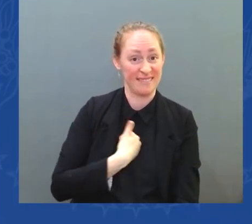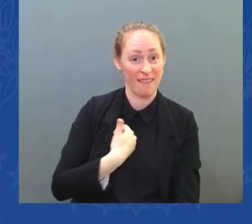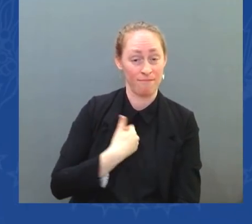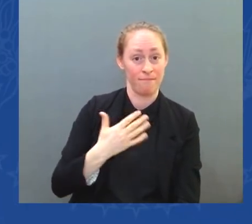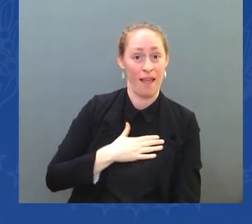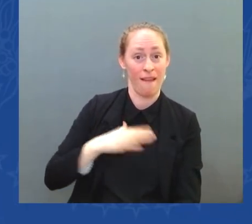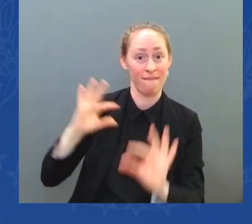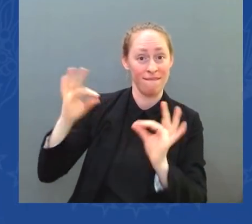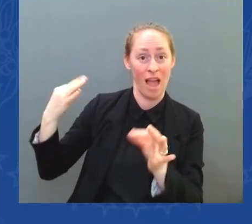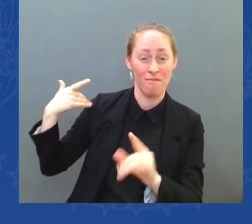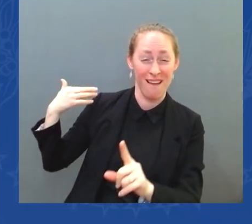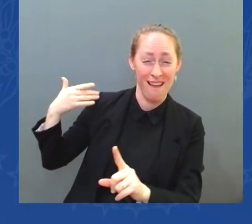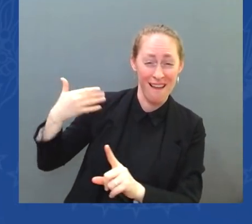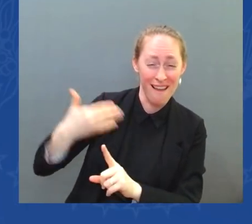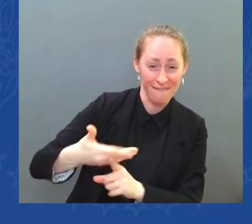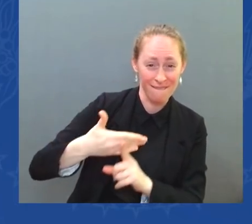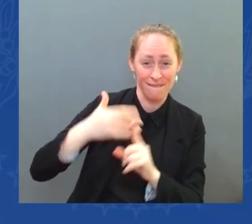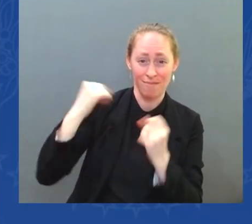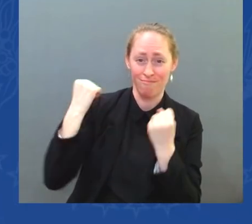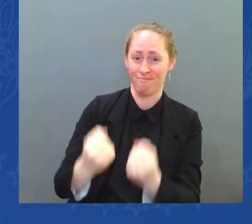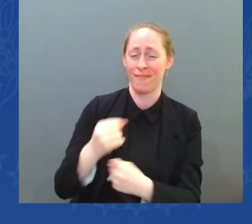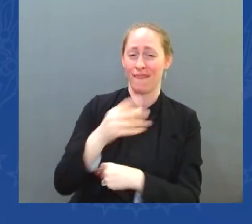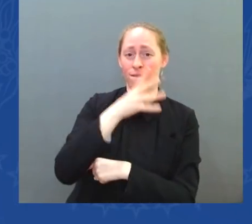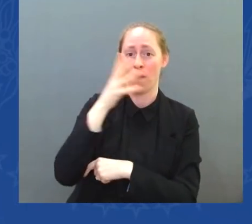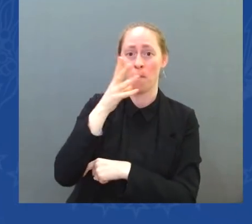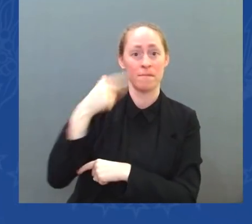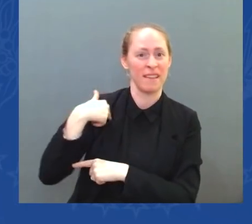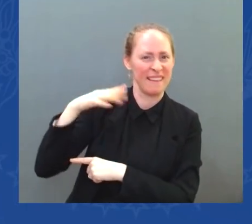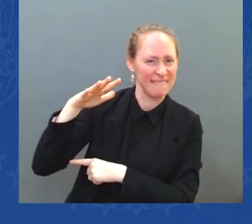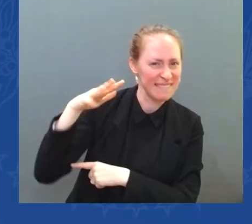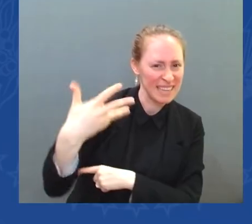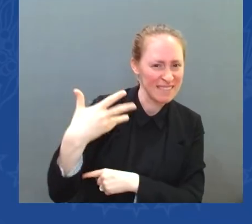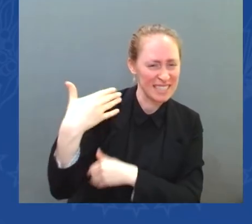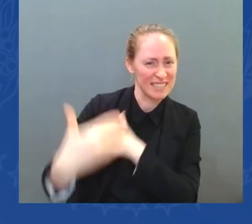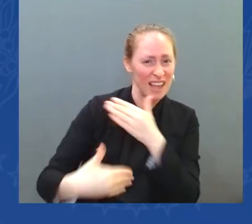driving a tractor and many more in college and grad school studying agronomy.